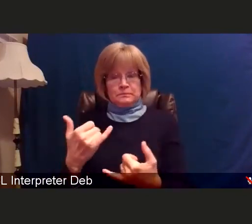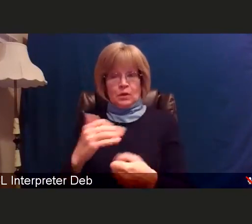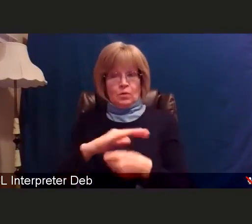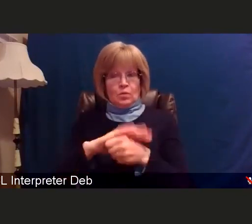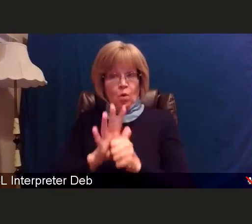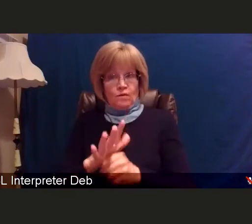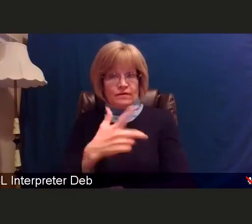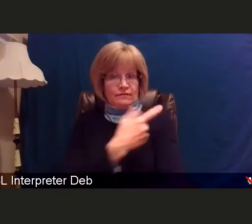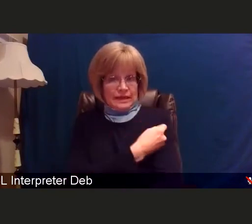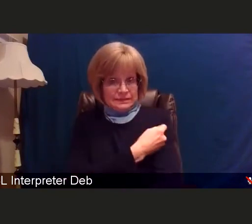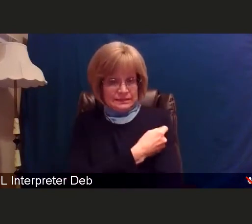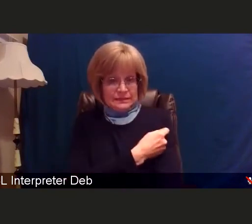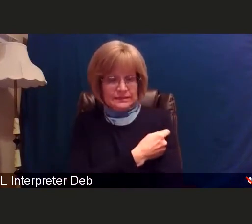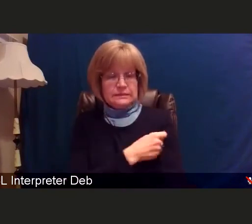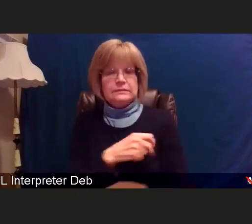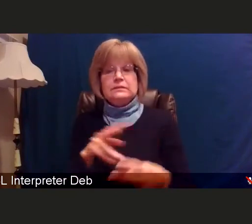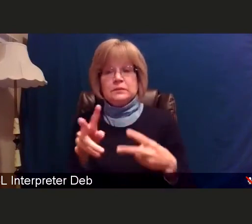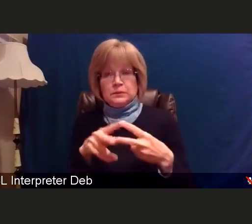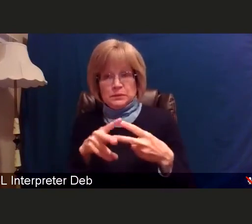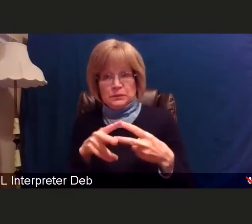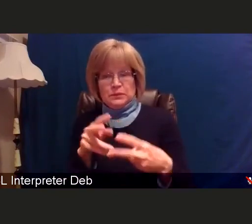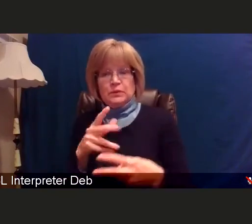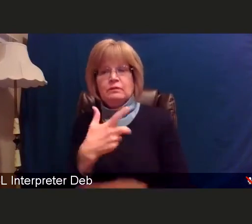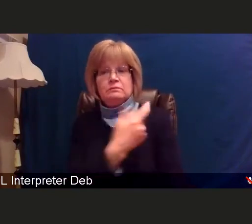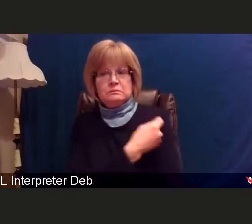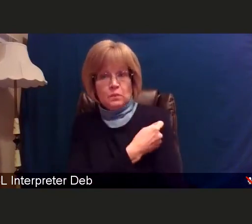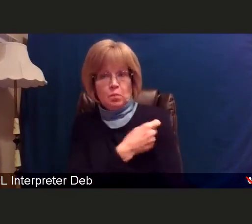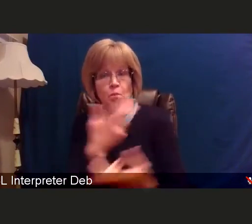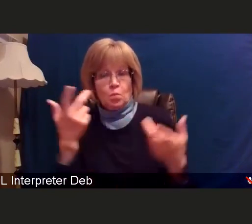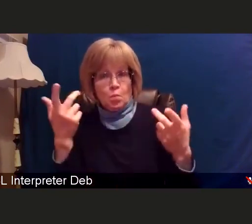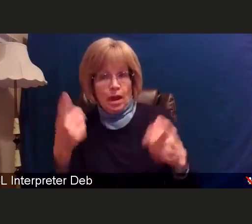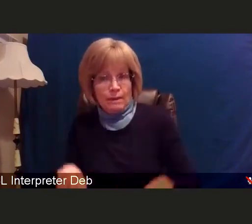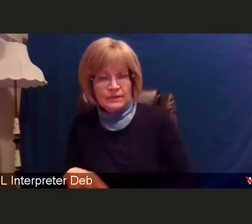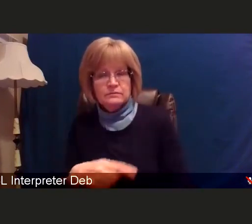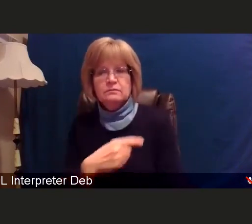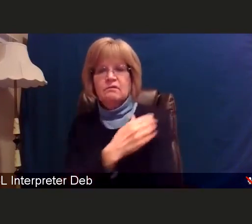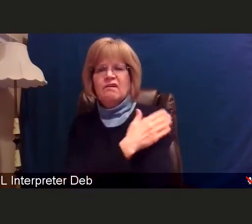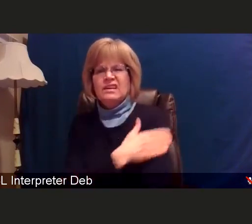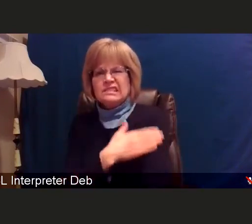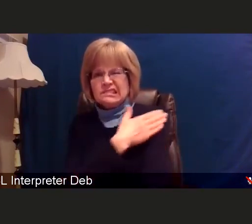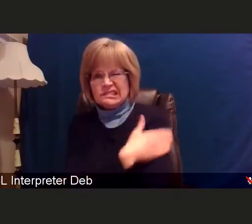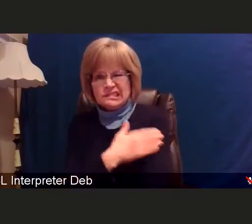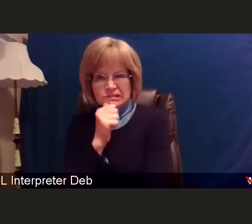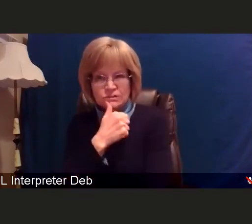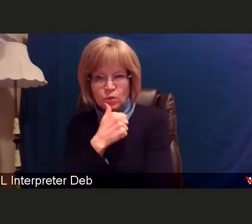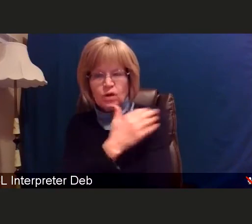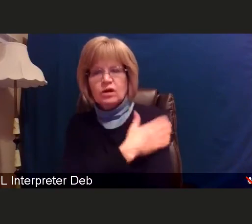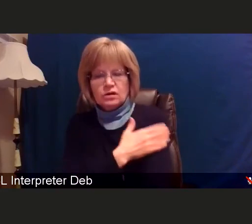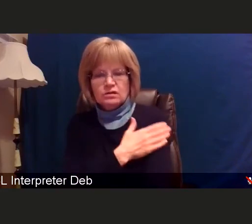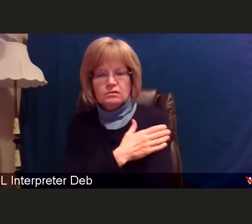that are available is a sore arm. Seven out of 10 people will have a sore arm